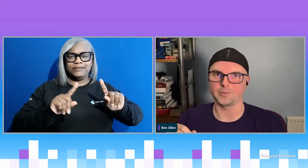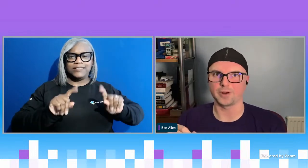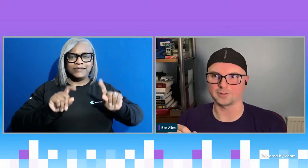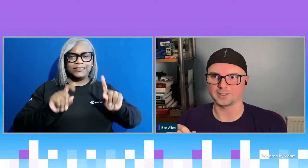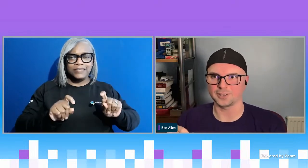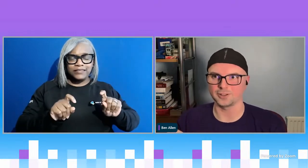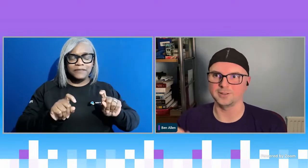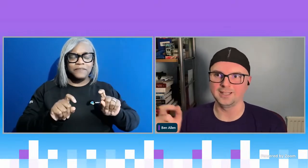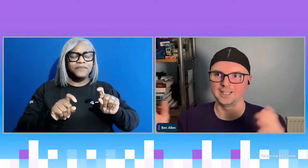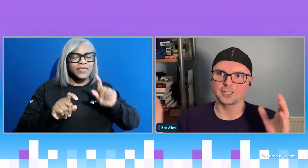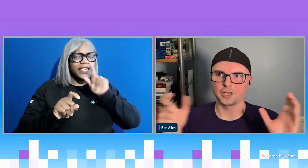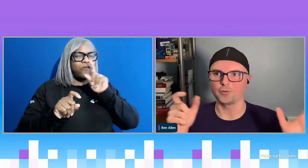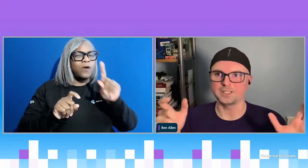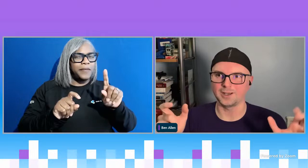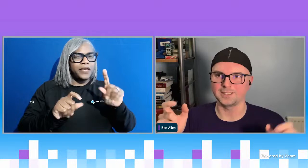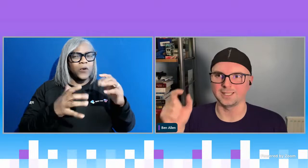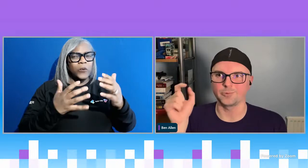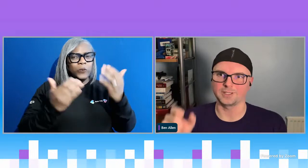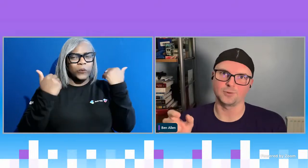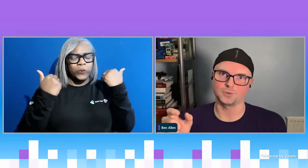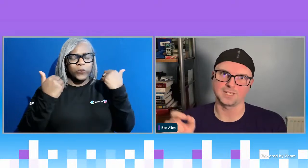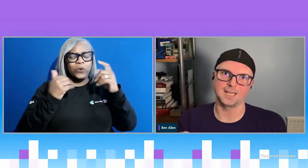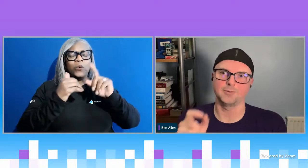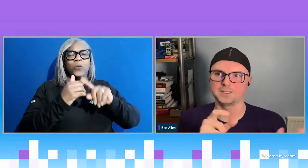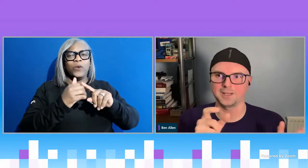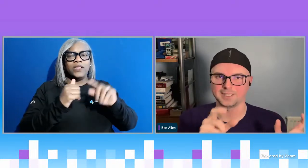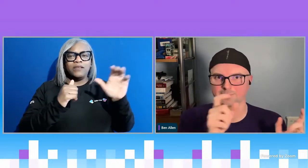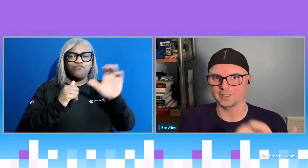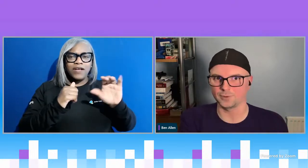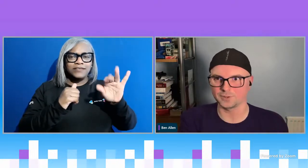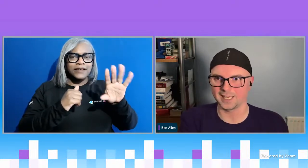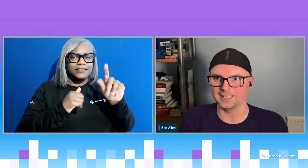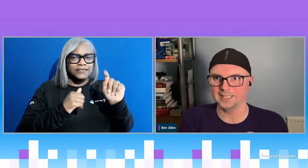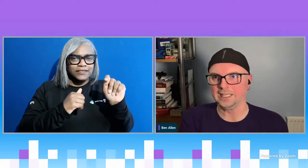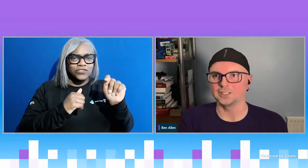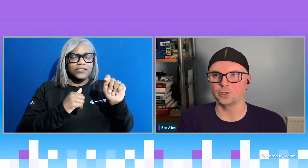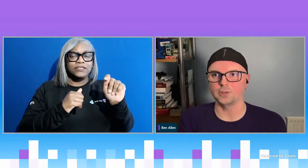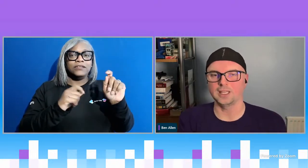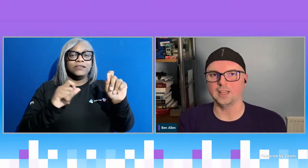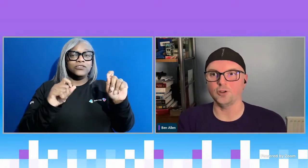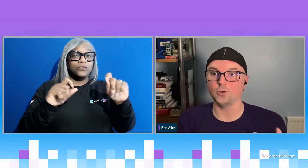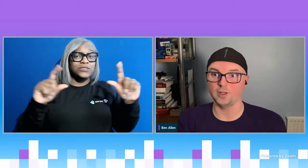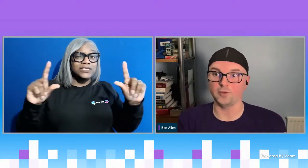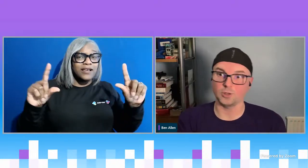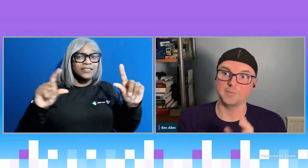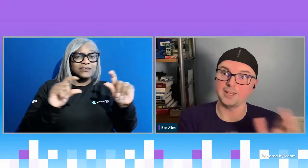quickly get tedious, right? With the browser extension kind of resizing, press full scale and